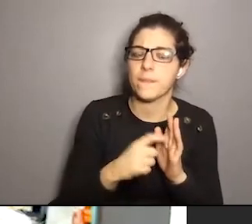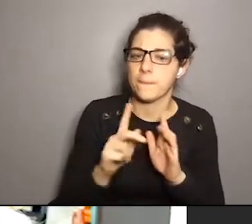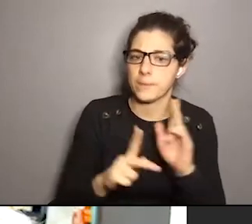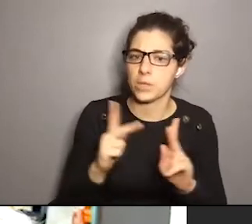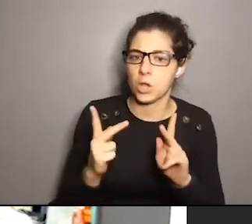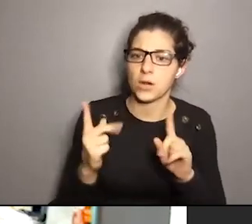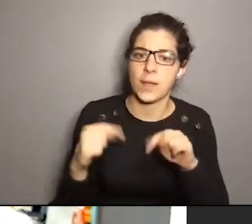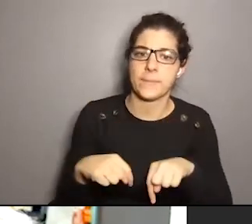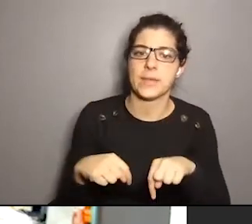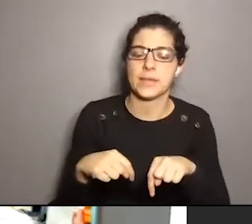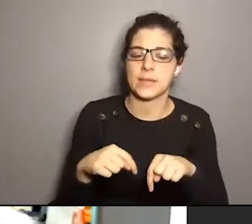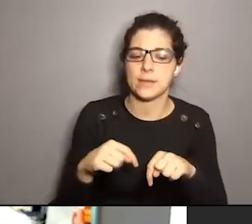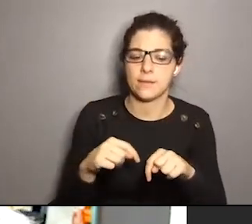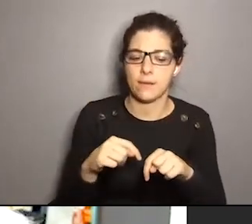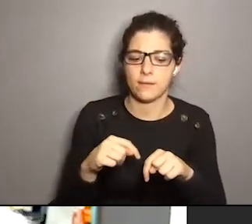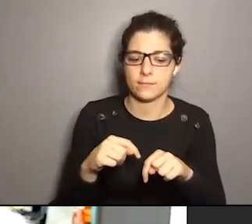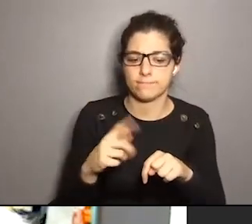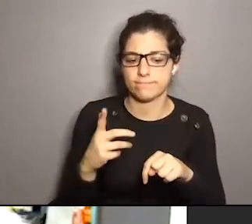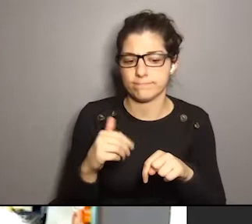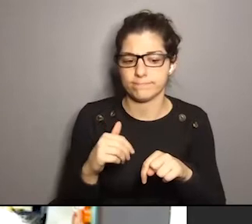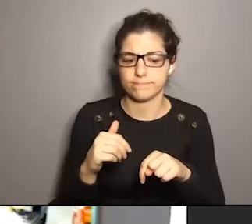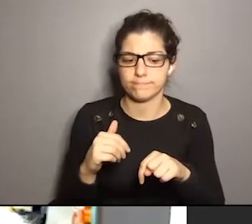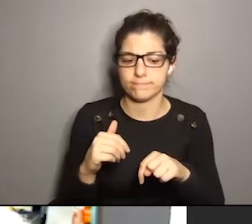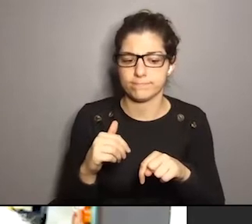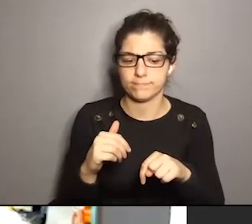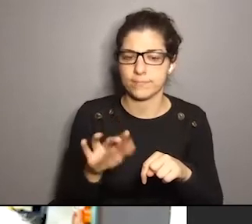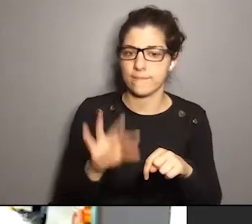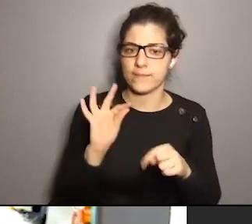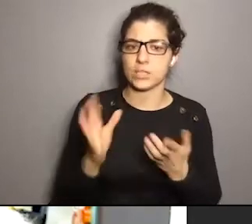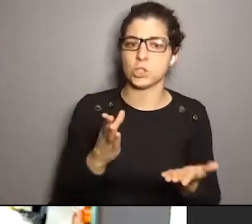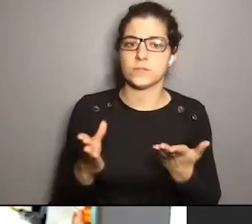and finding the services that are available to them